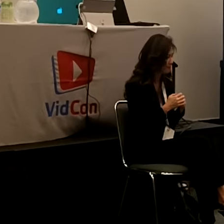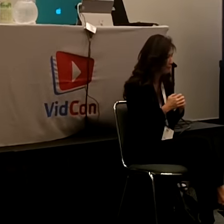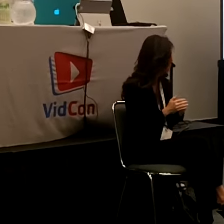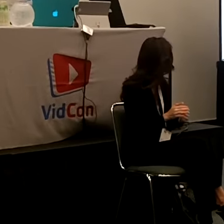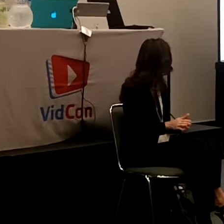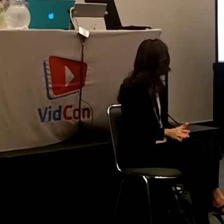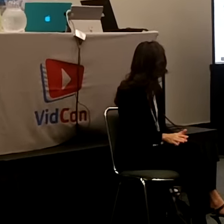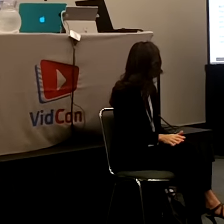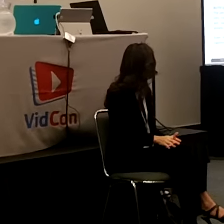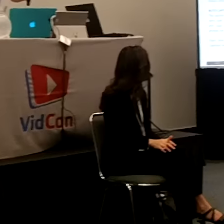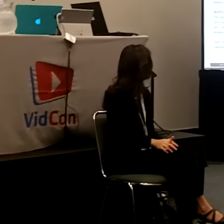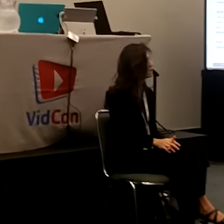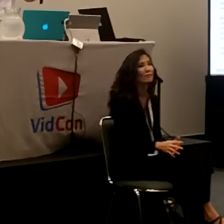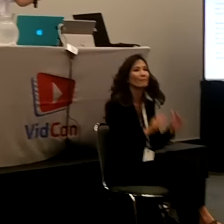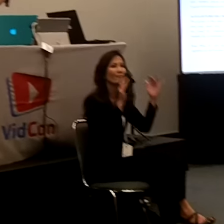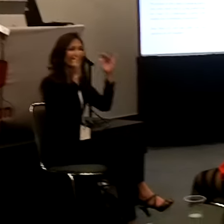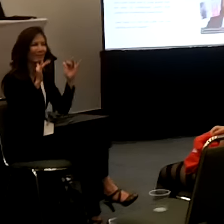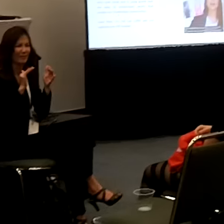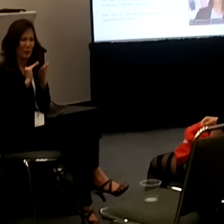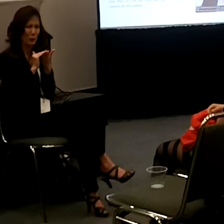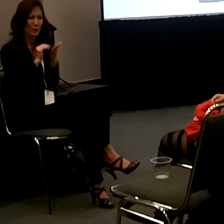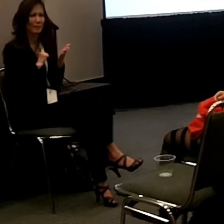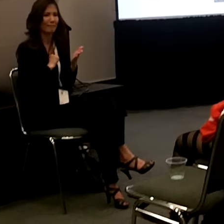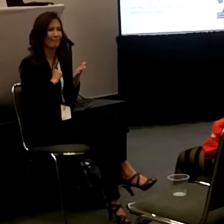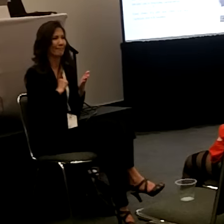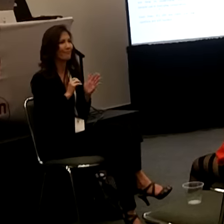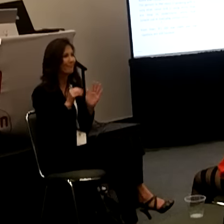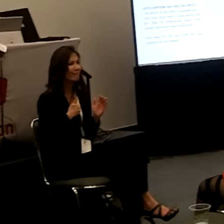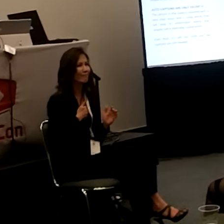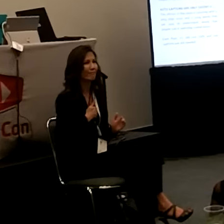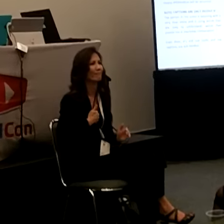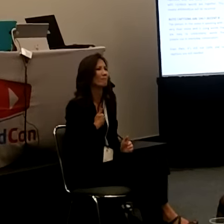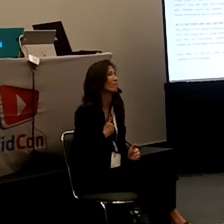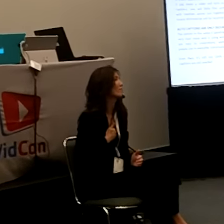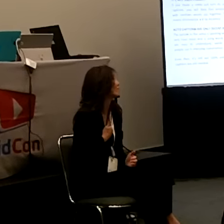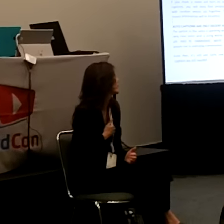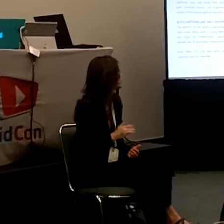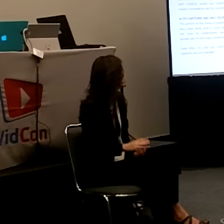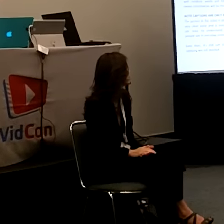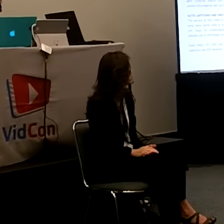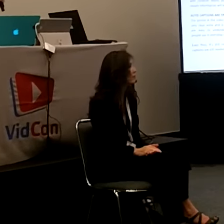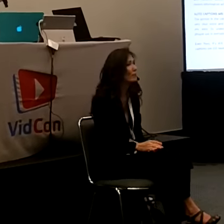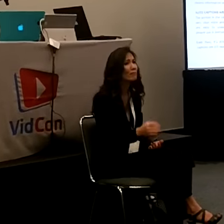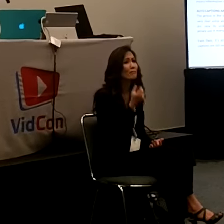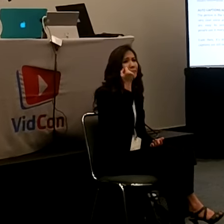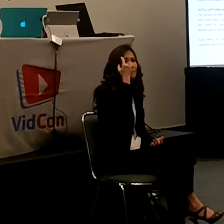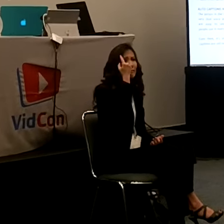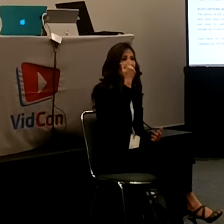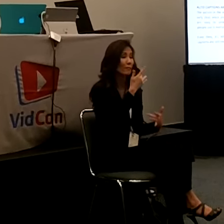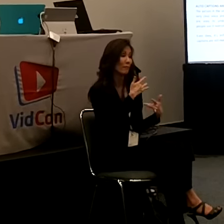Okay (coughing). Sorry. A lot of times if I'm out...